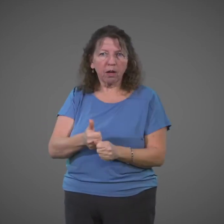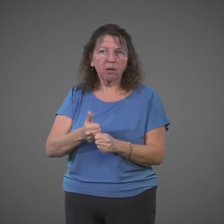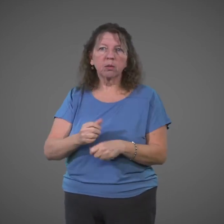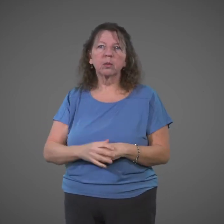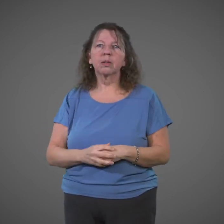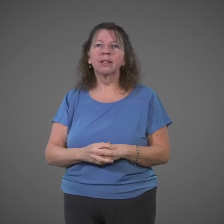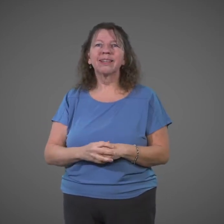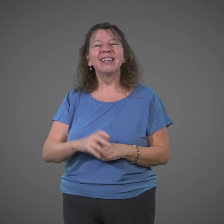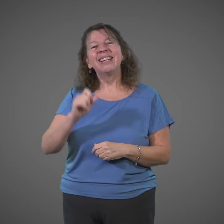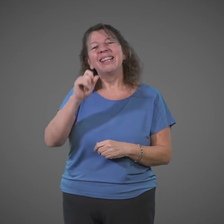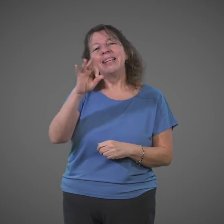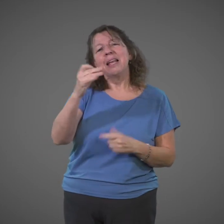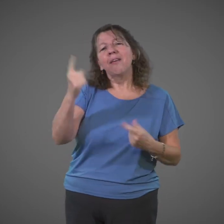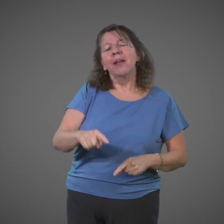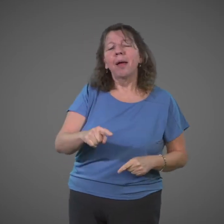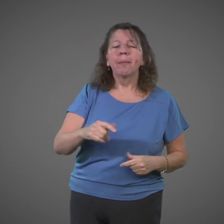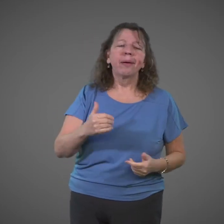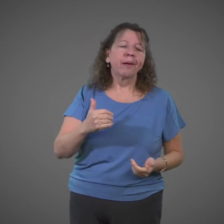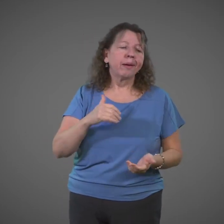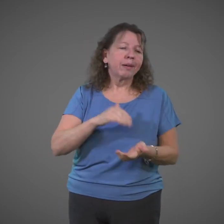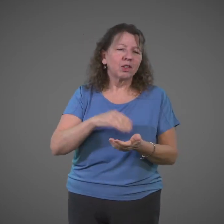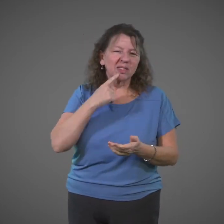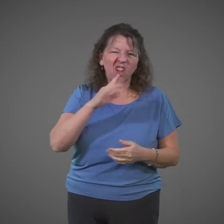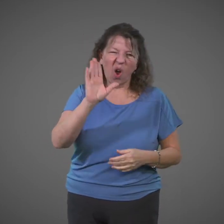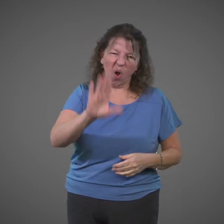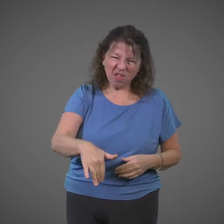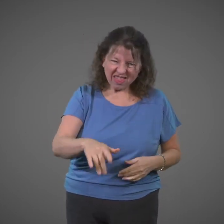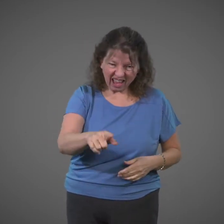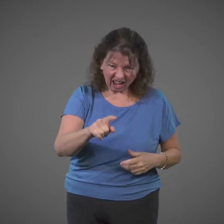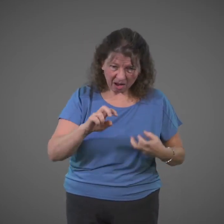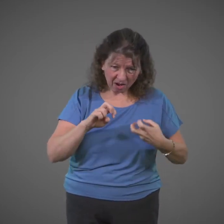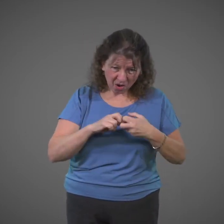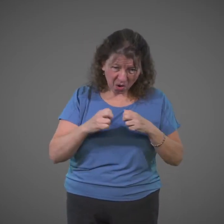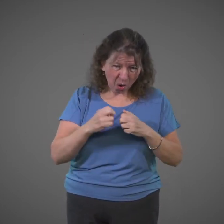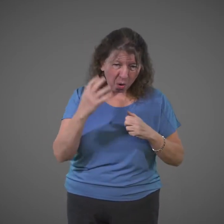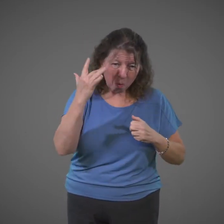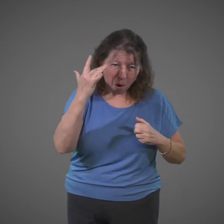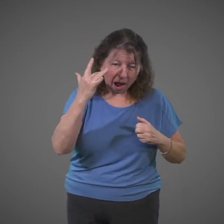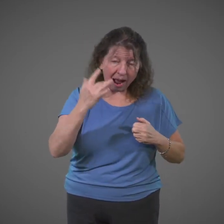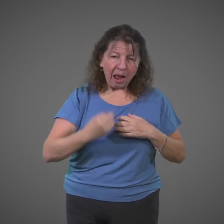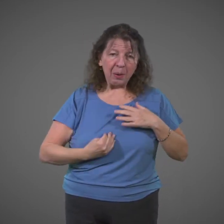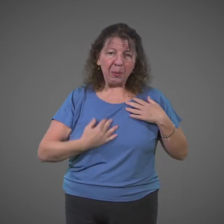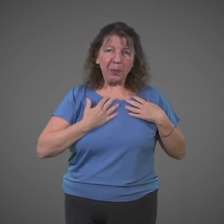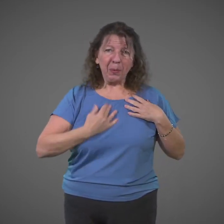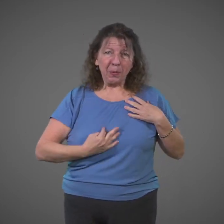If the doctor diagnoses you with heartburn as the cause